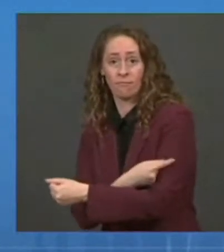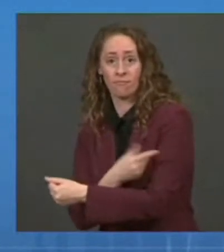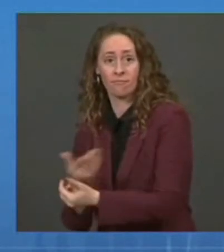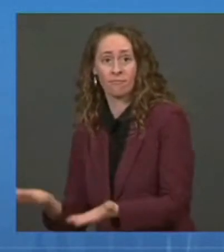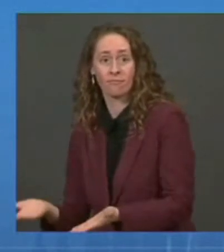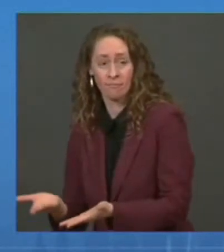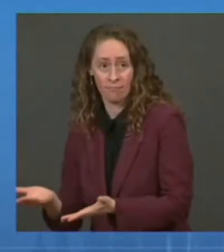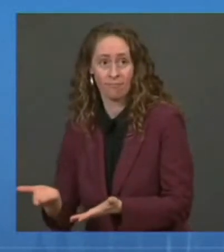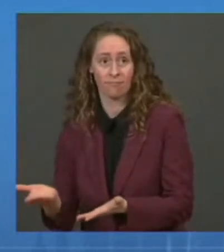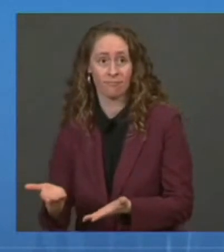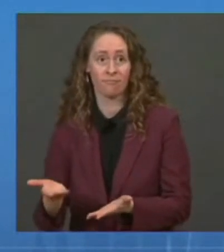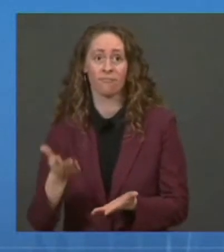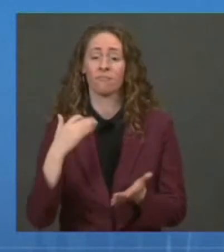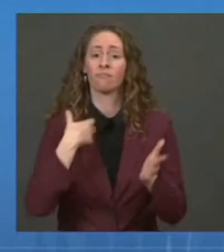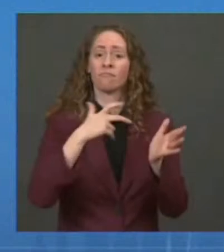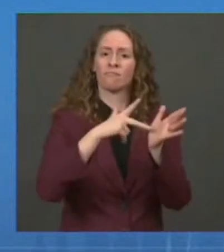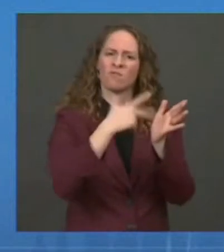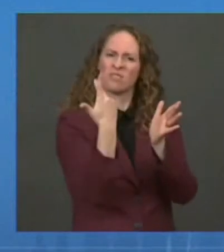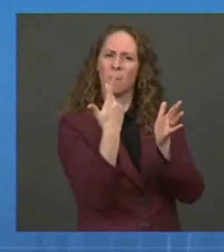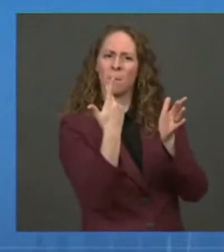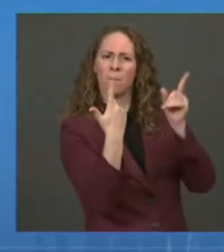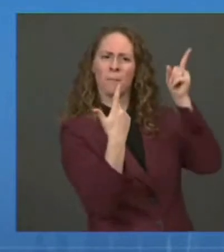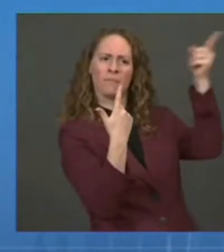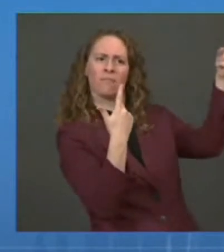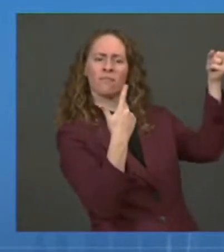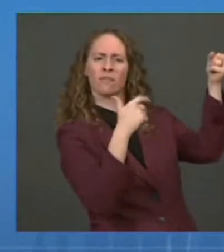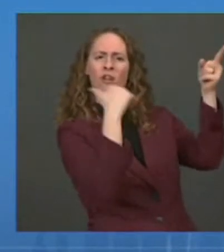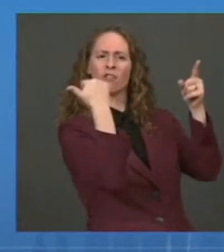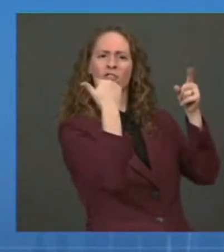ADMINISTRATION HAS ADMINISTERED HERE IN THE U.S. TO VACCINATE